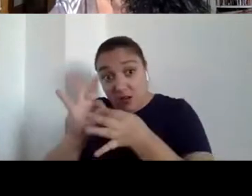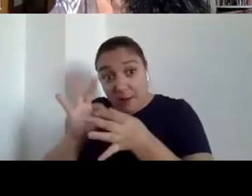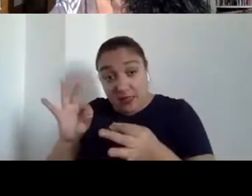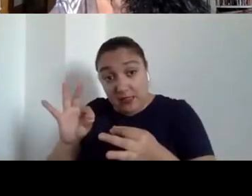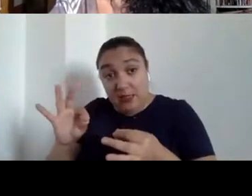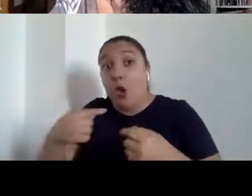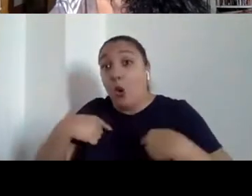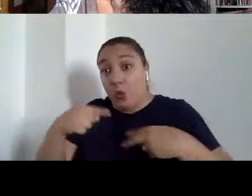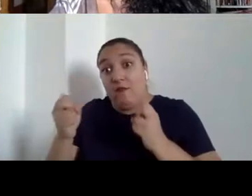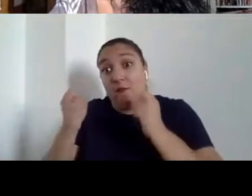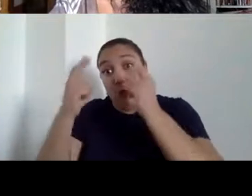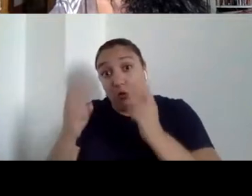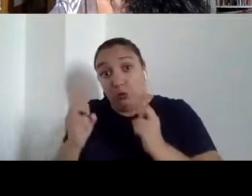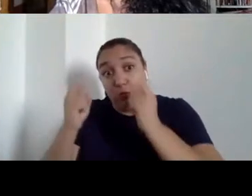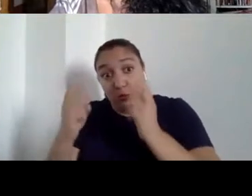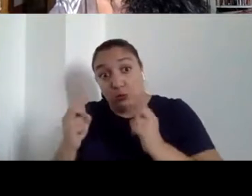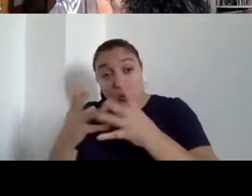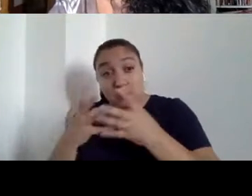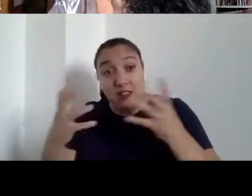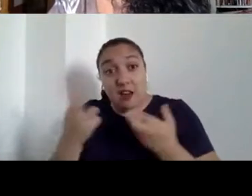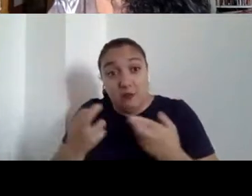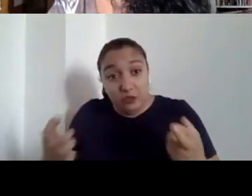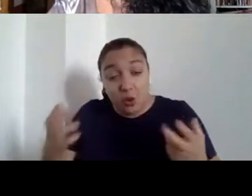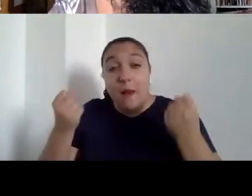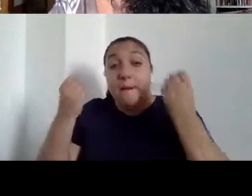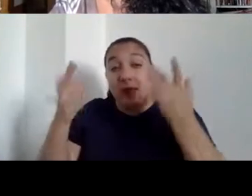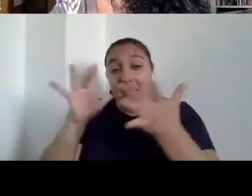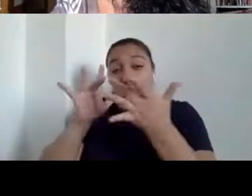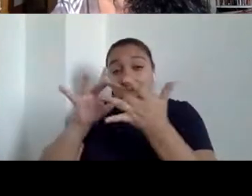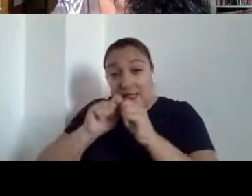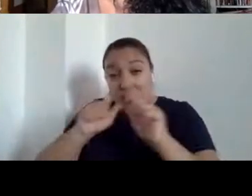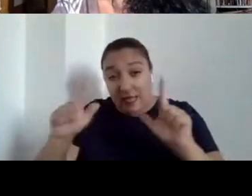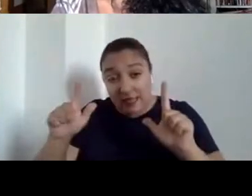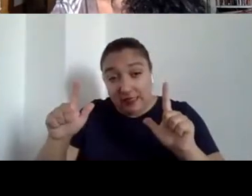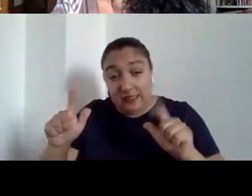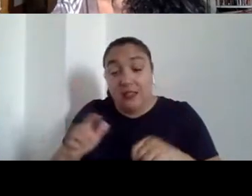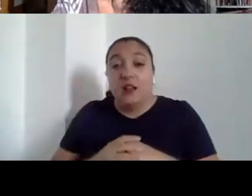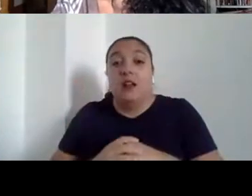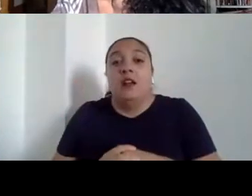lot of the resources and links as you have been calling them out, so there is a lot of